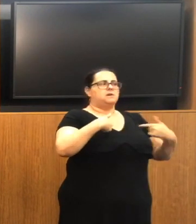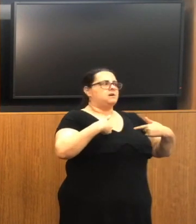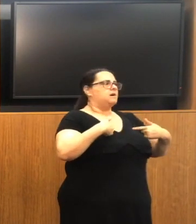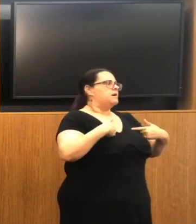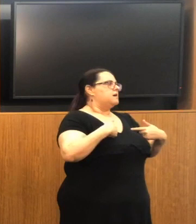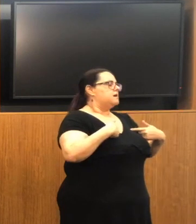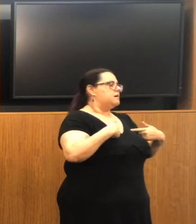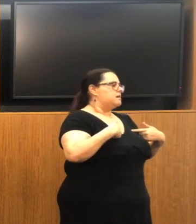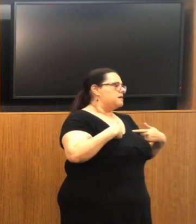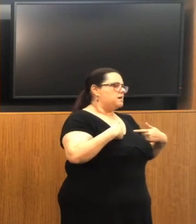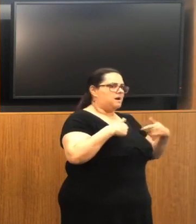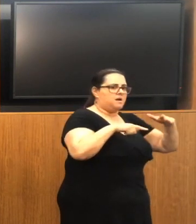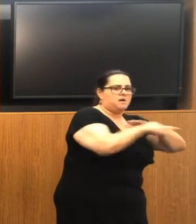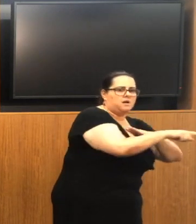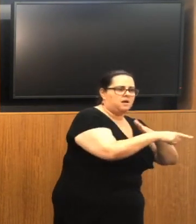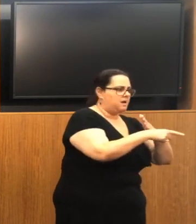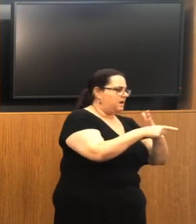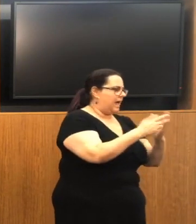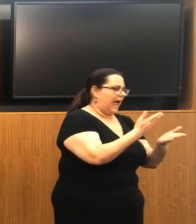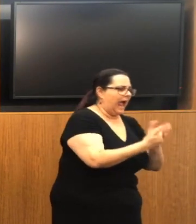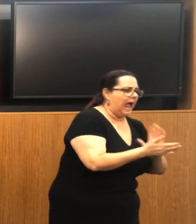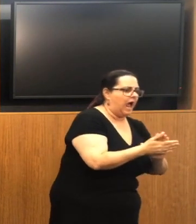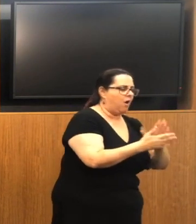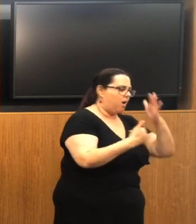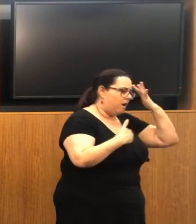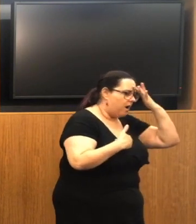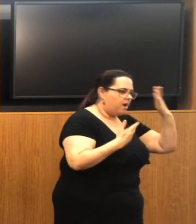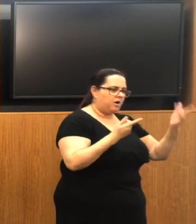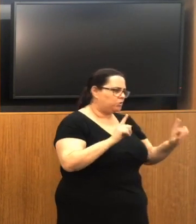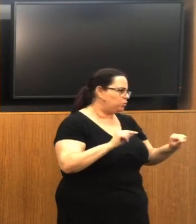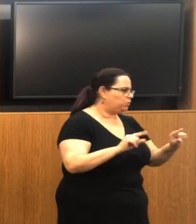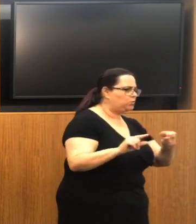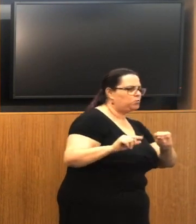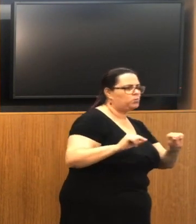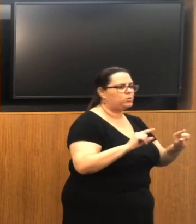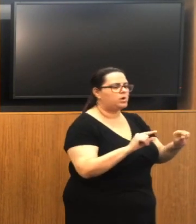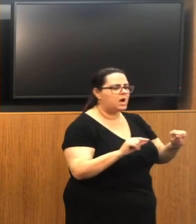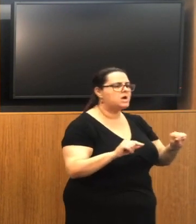this is, yeah, this is big, but I'm gonna do it.